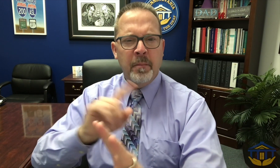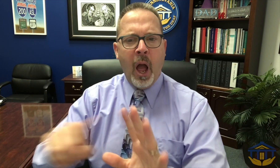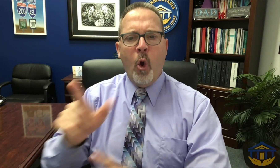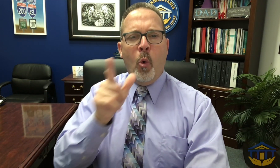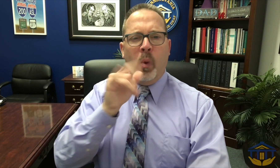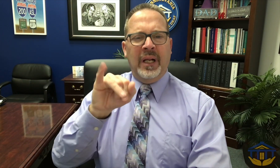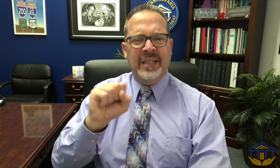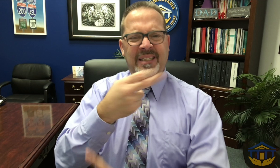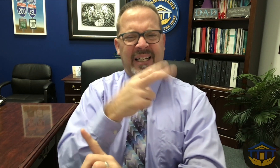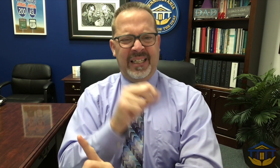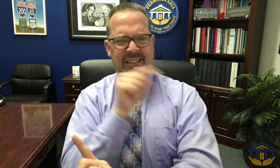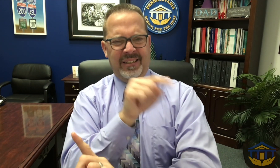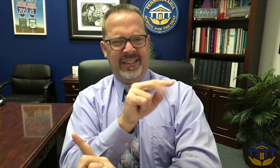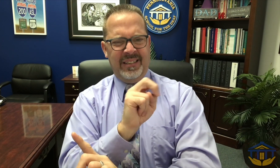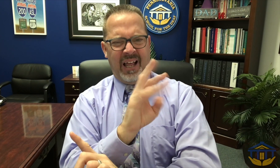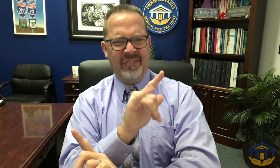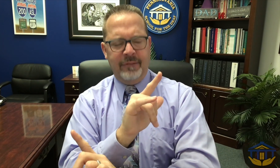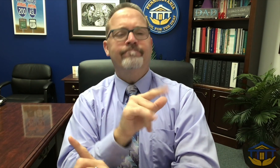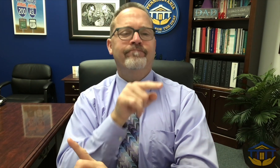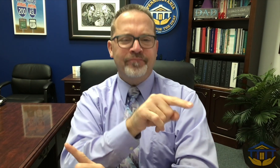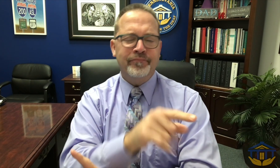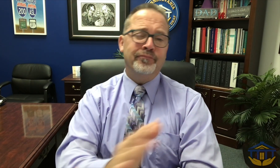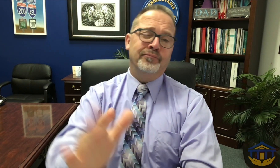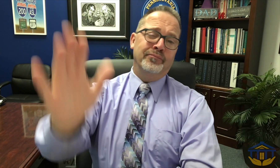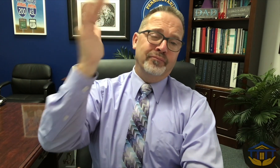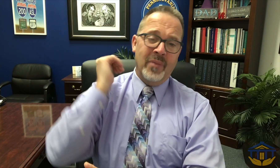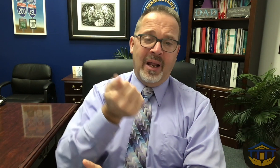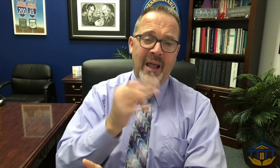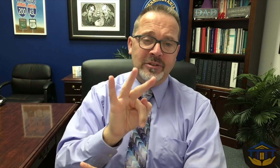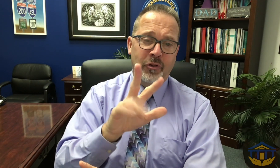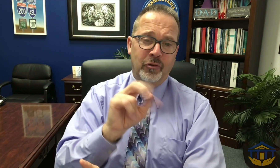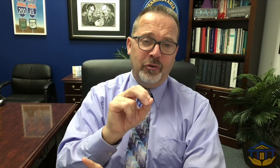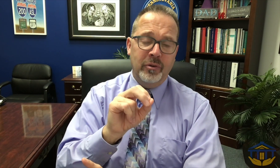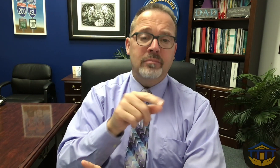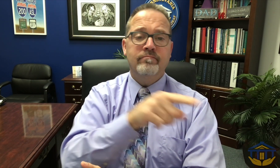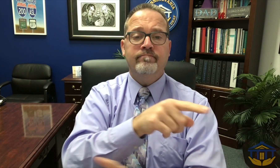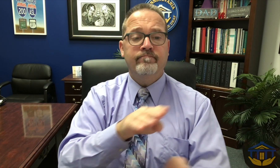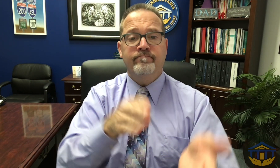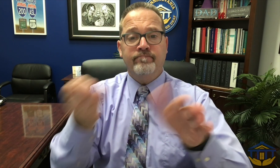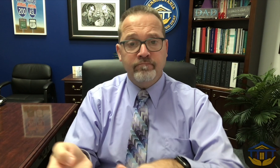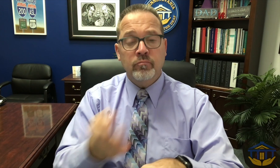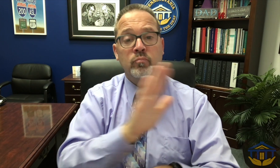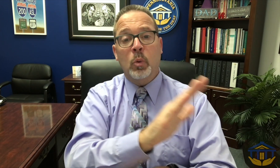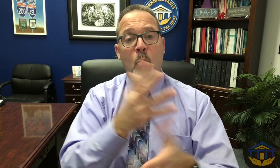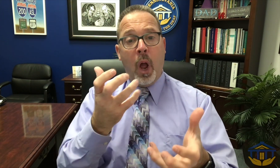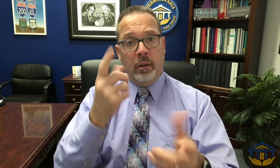raises the question of who this award is named after. In 1930 George Nevil, upon his death,